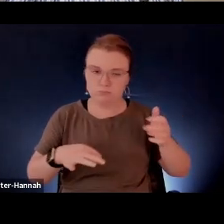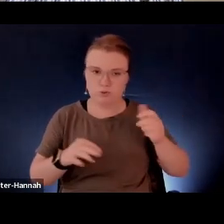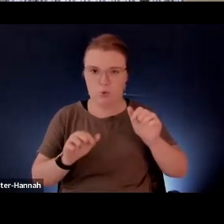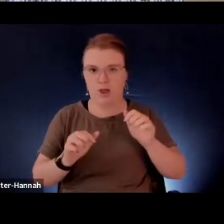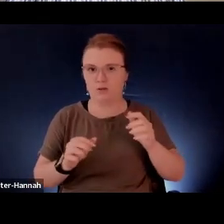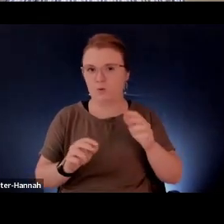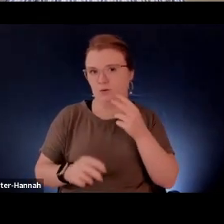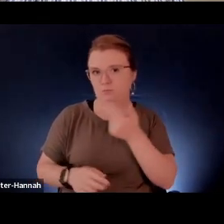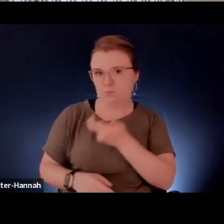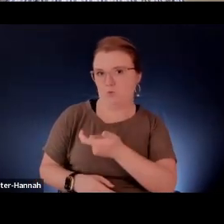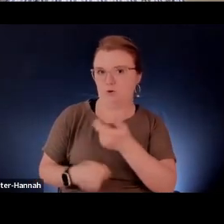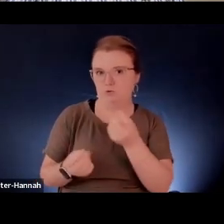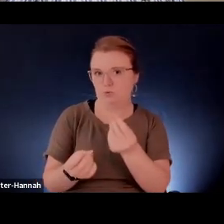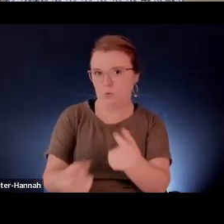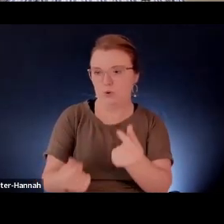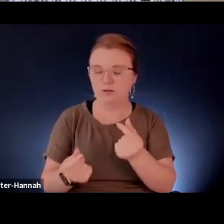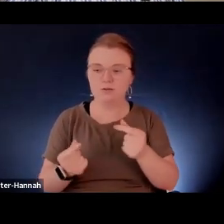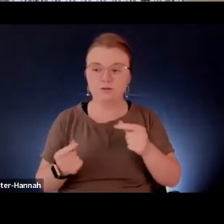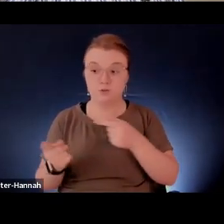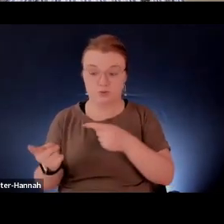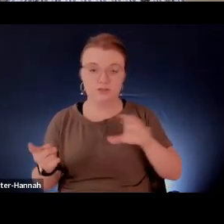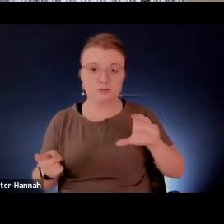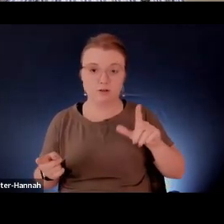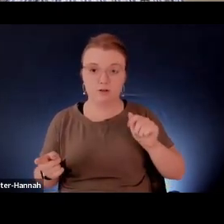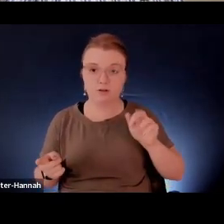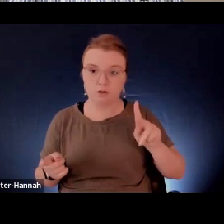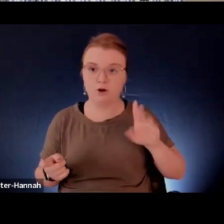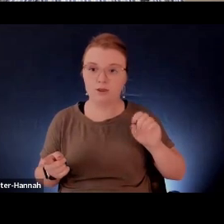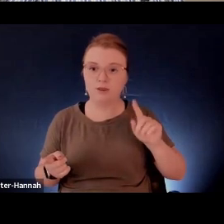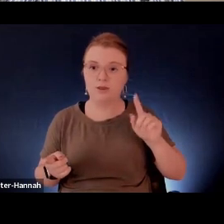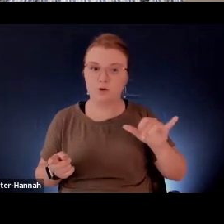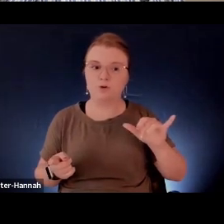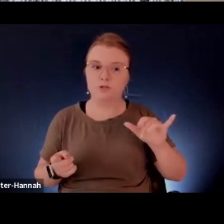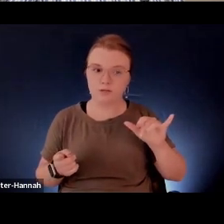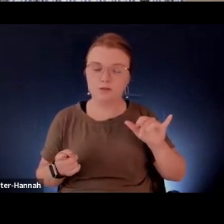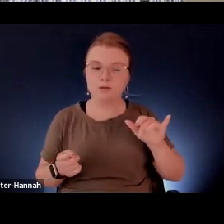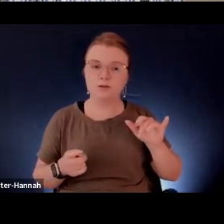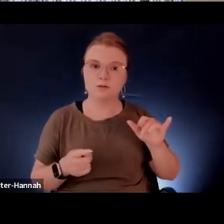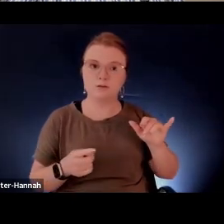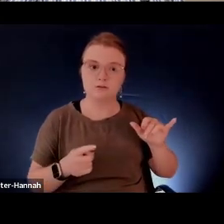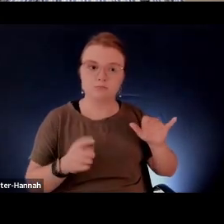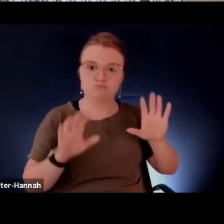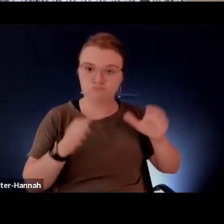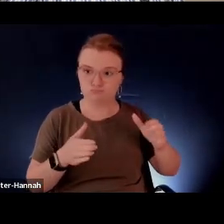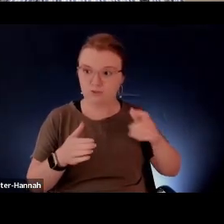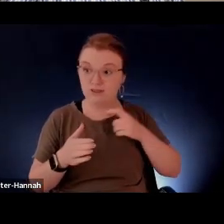So this is one of the Clark County mariachi ensembles that got to play at President Biden's inauguration.